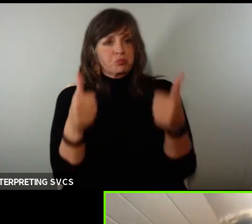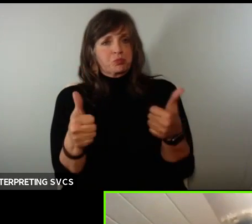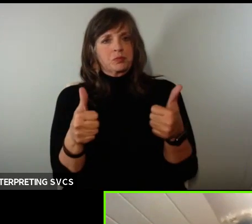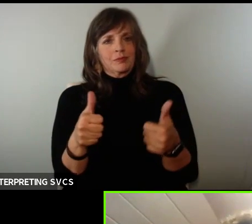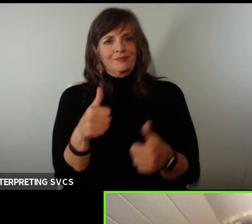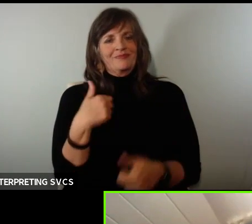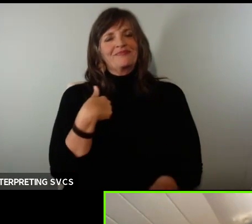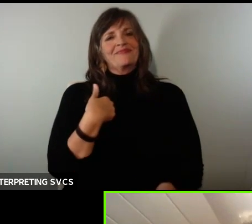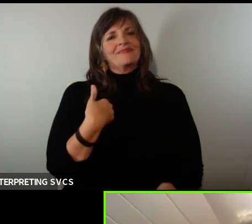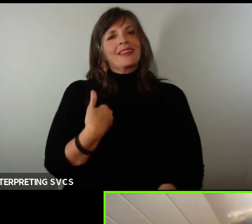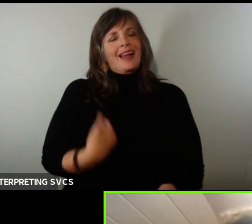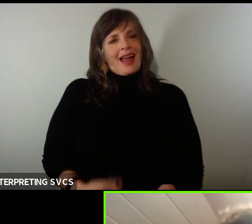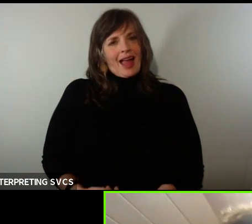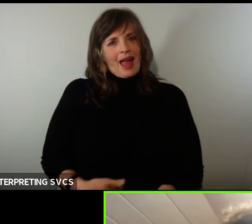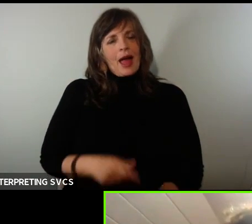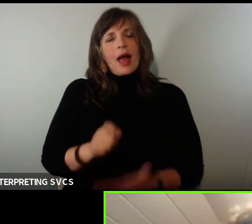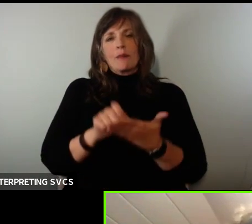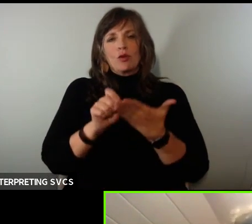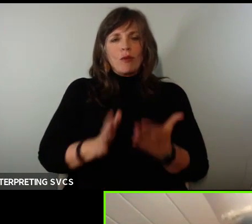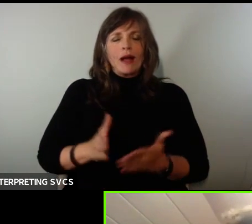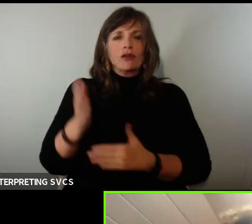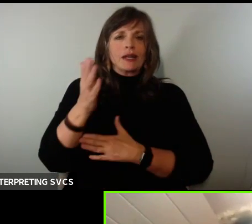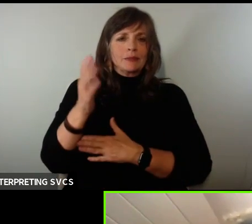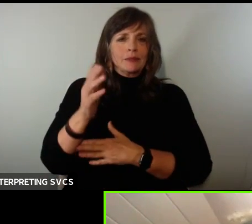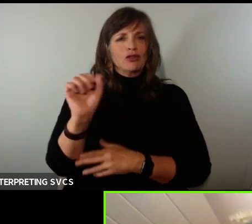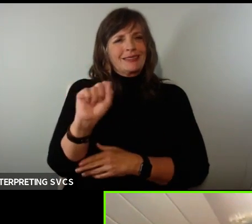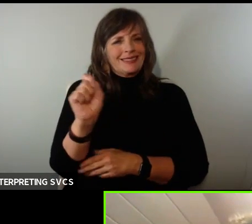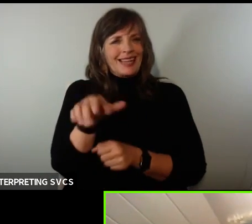and I am a writer and speaker in the Seattle area.